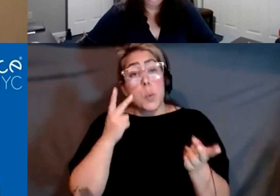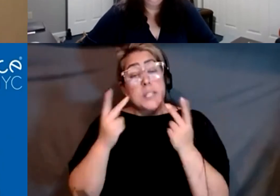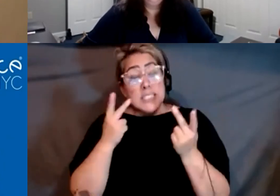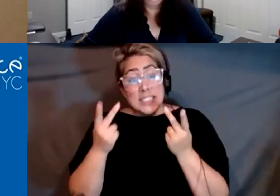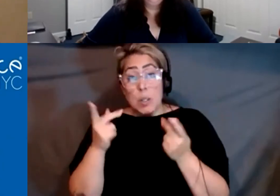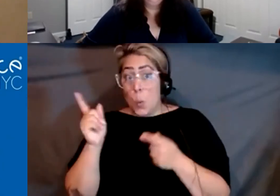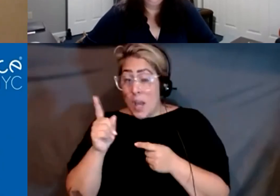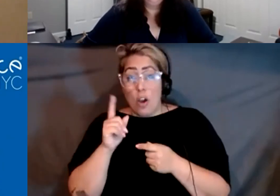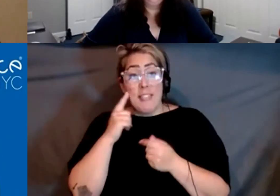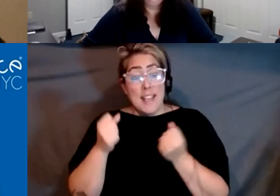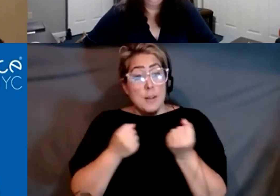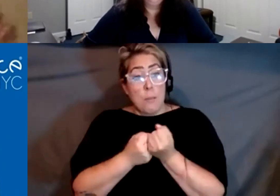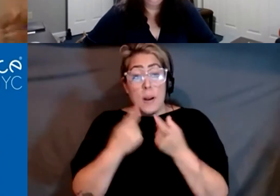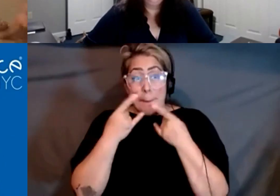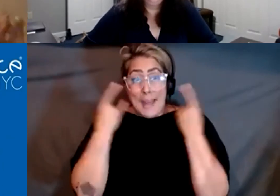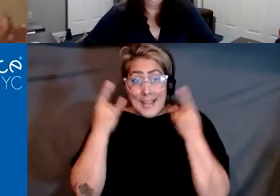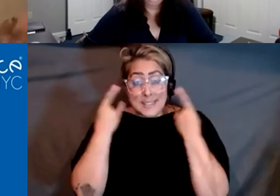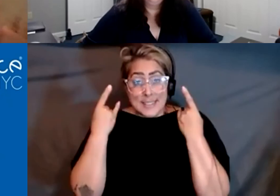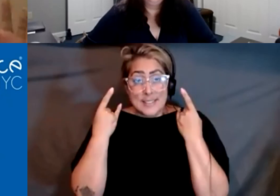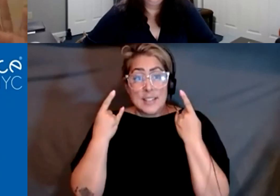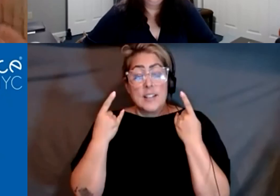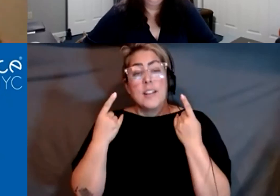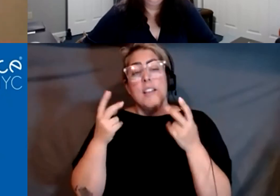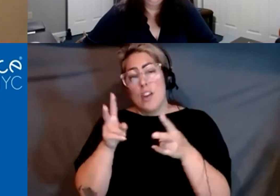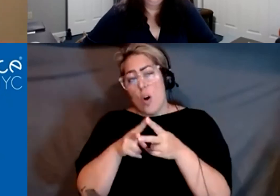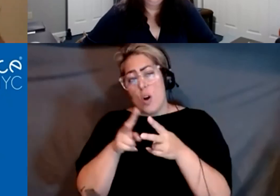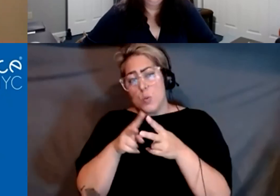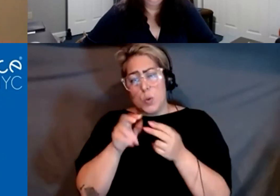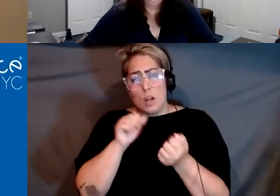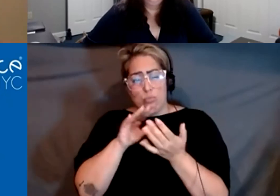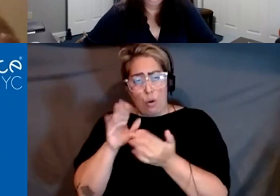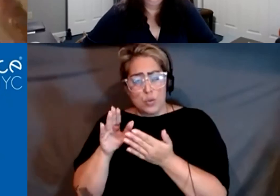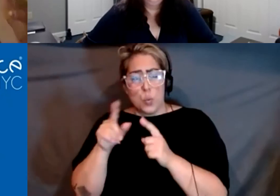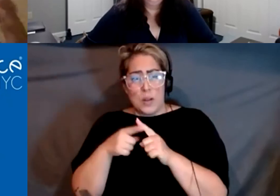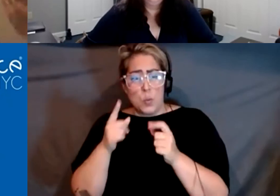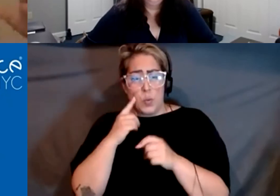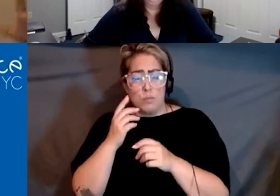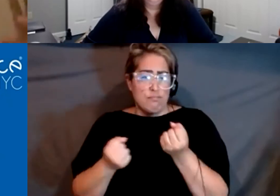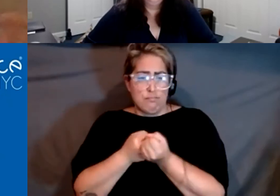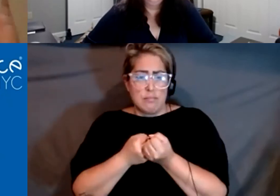there are two methods of operation. One is there is an area of the venue in which you